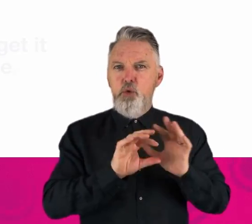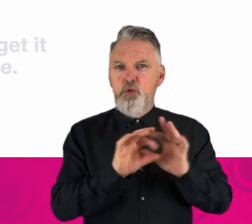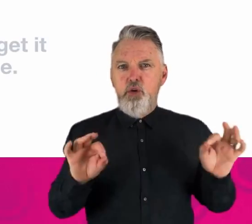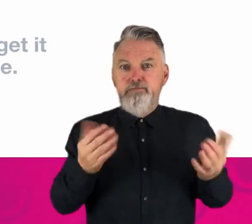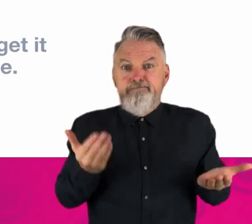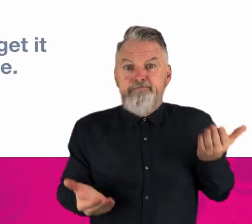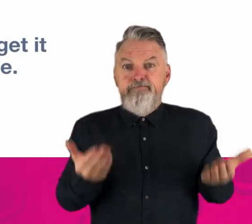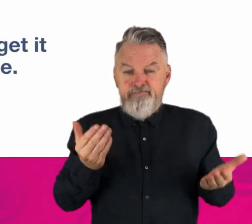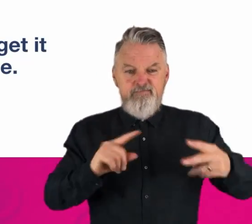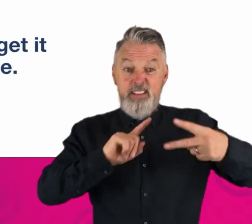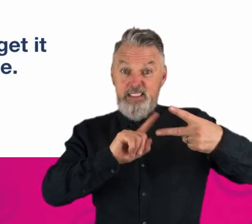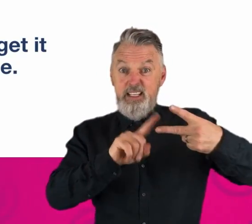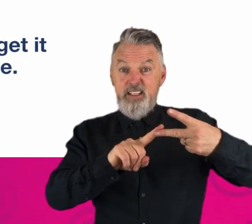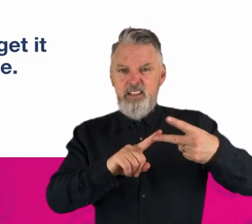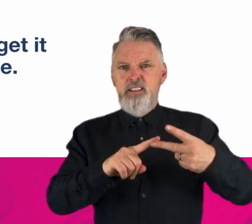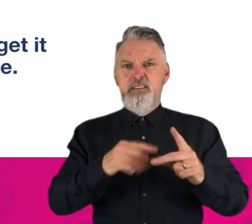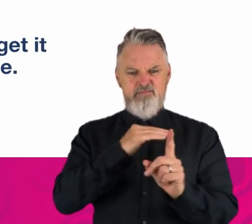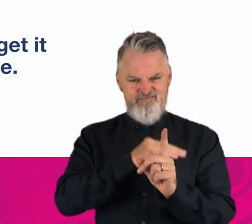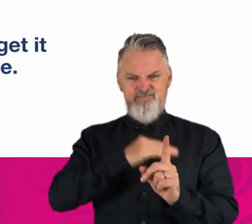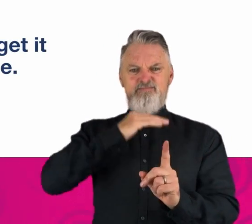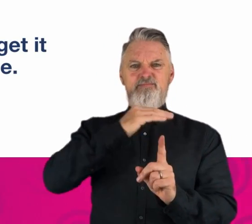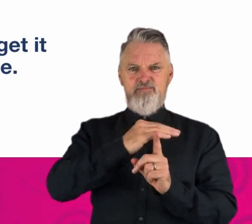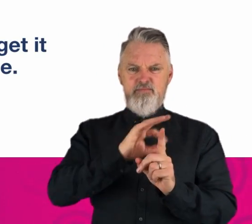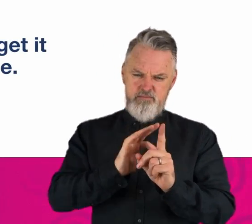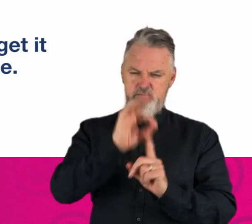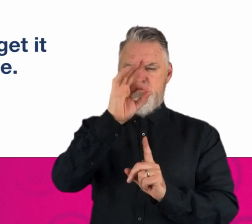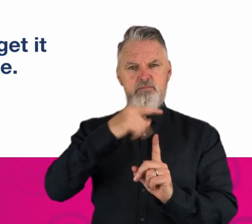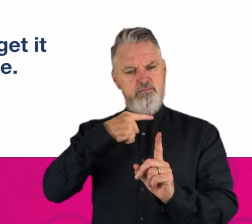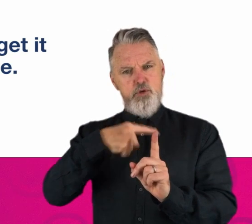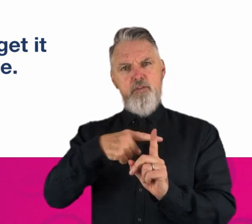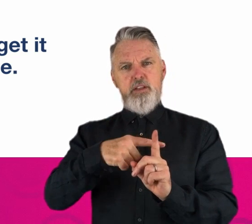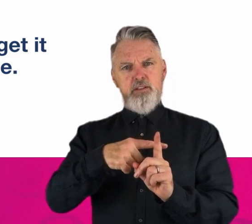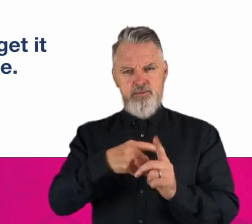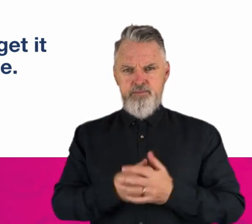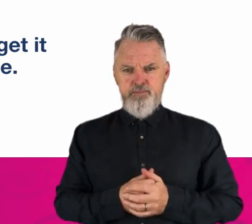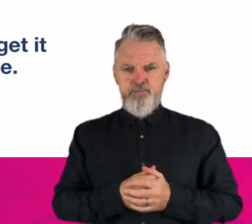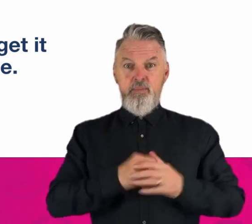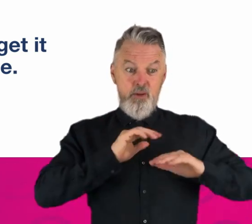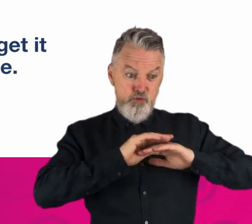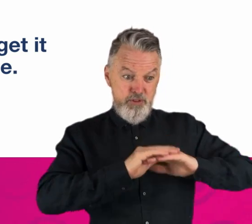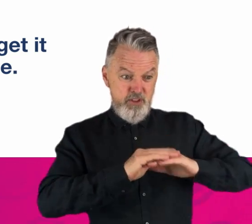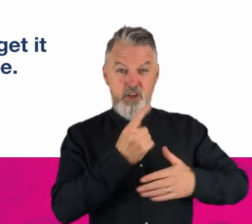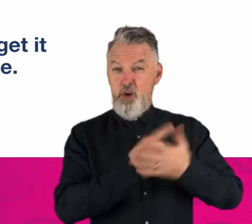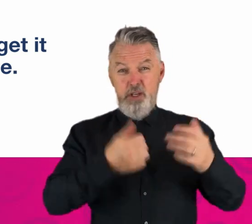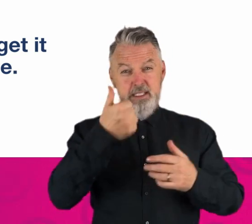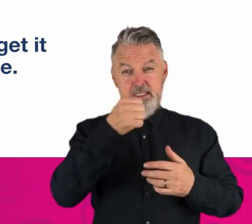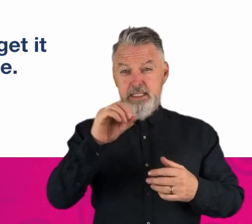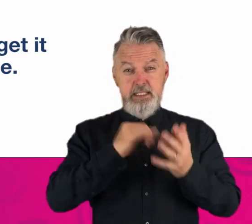The second is to optimise infant resuscitation. In a resuscitation you only have 60 seconds to get it right.